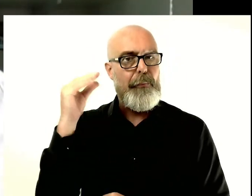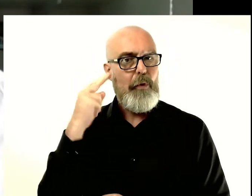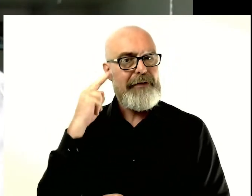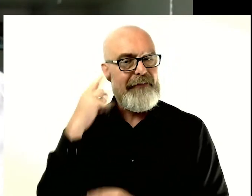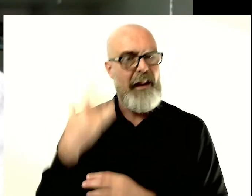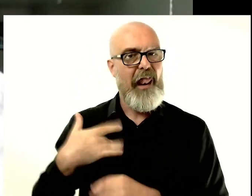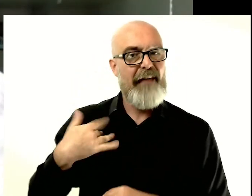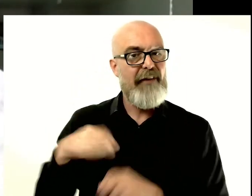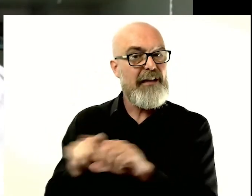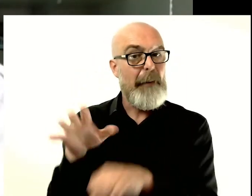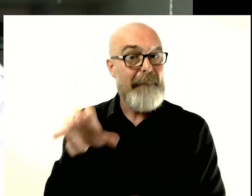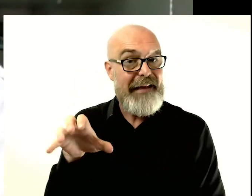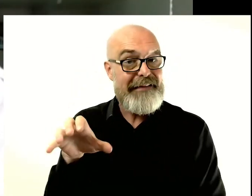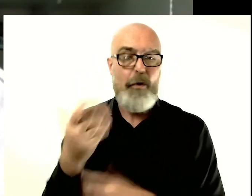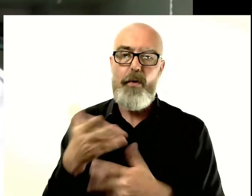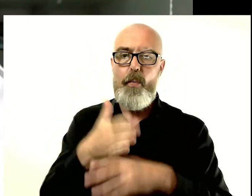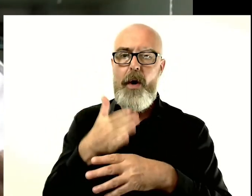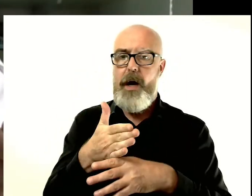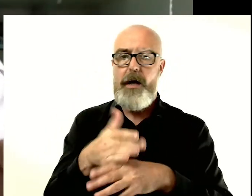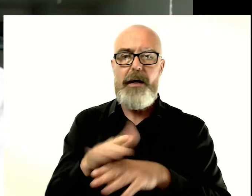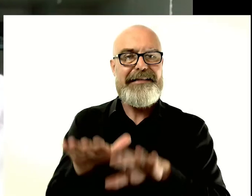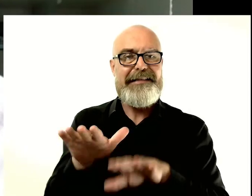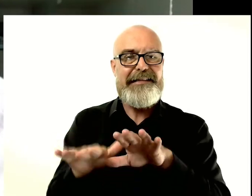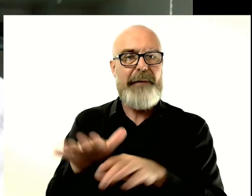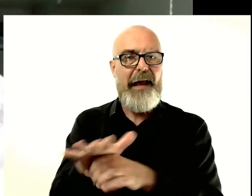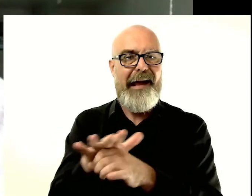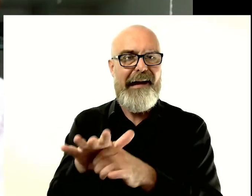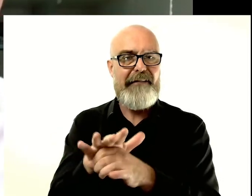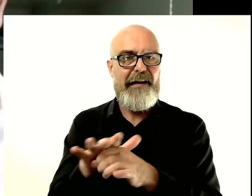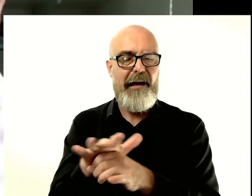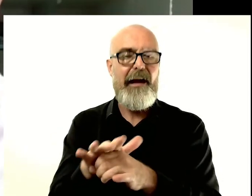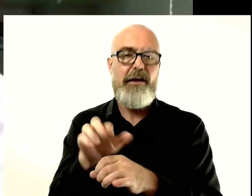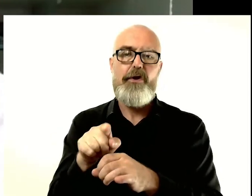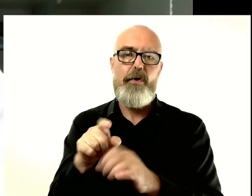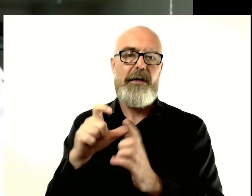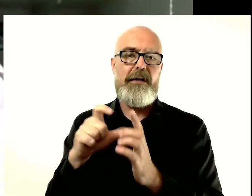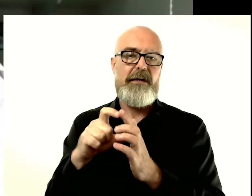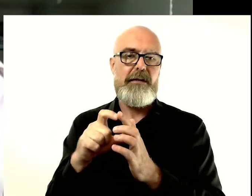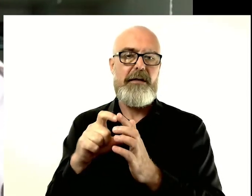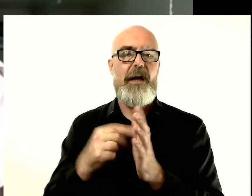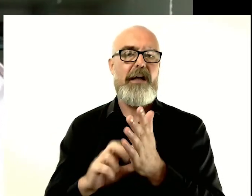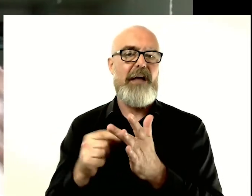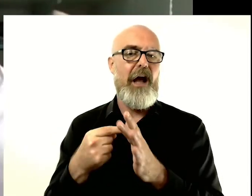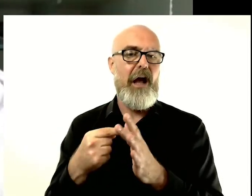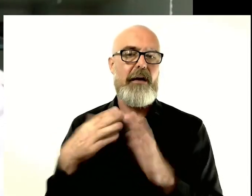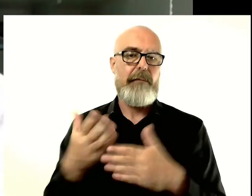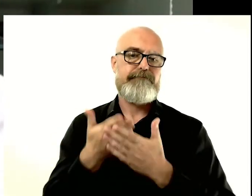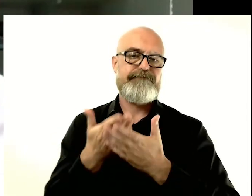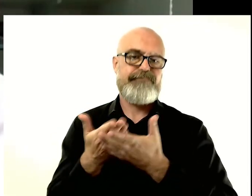live in the same place for example do their work in certain professions